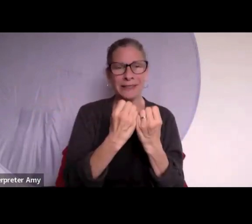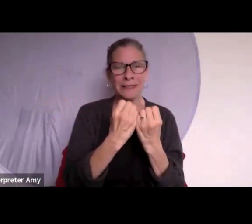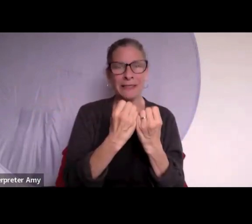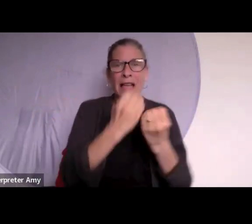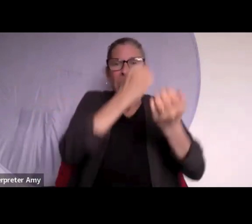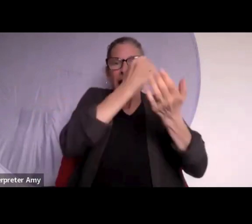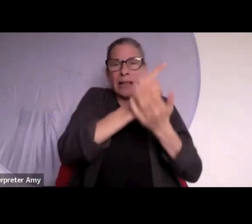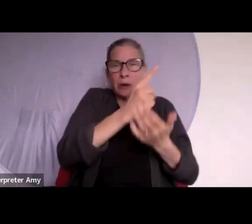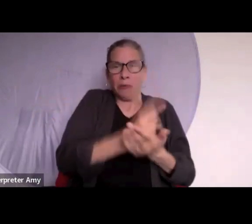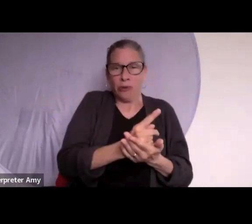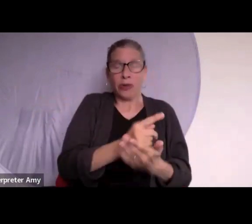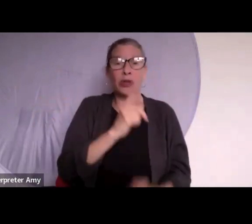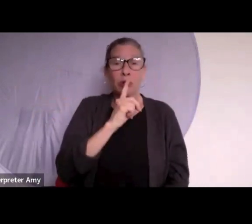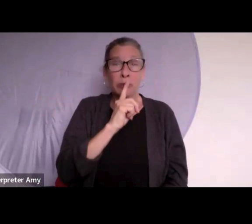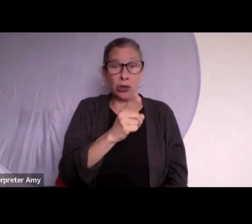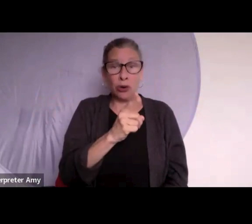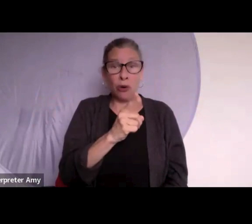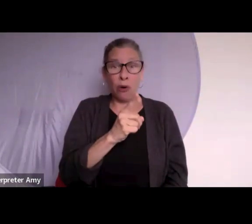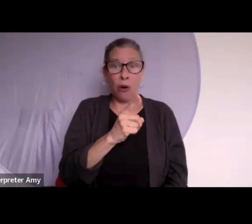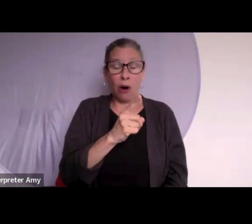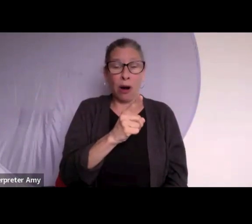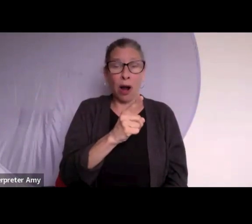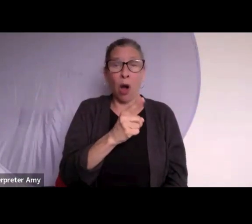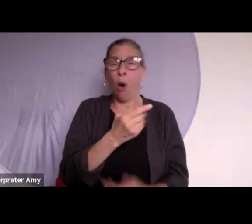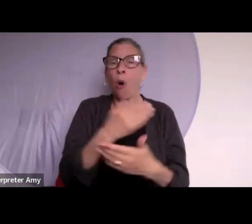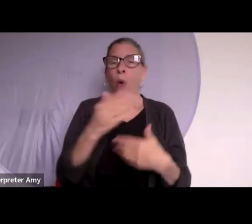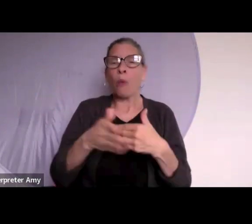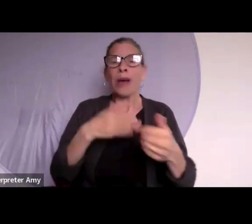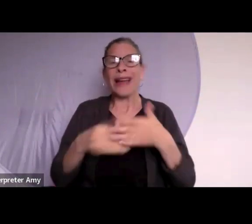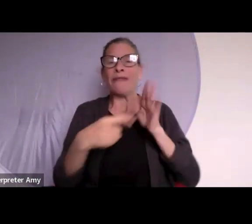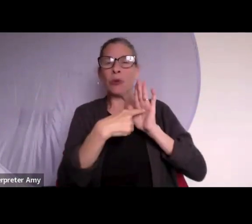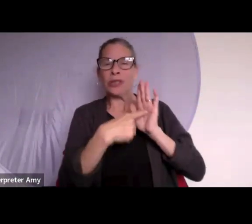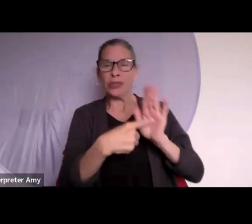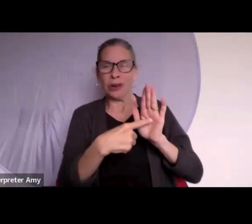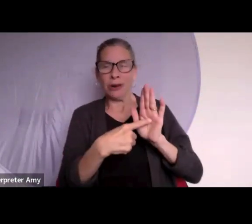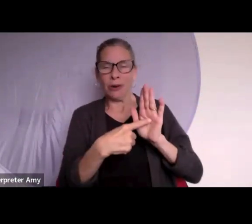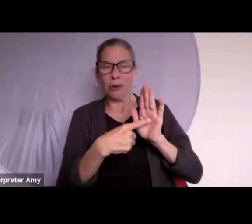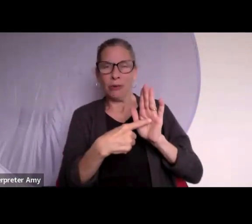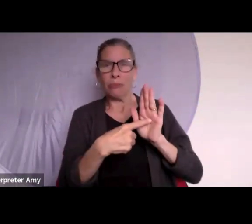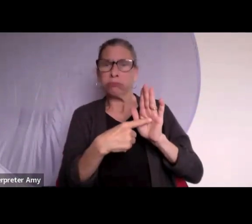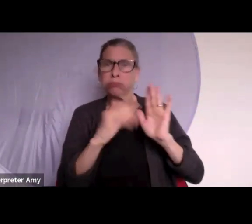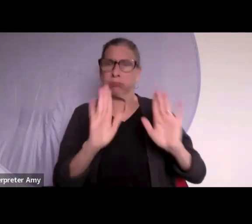to make sure that everything we screen is is on the up and up.